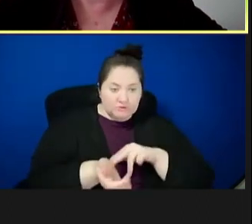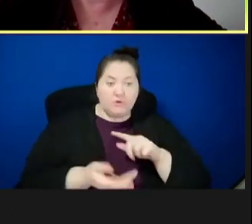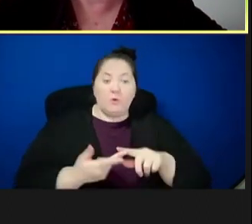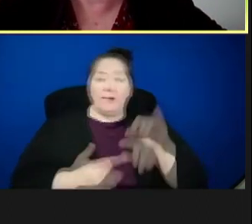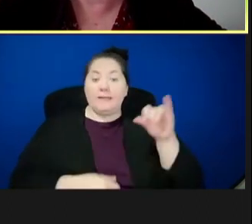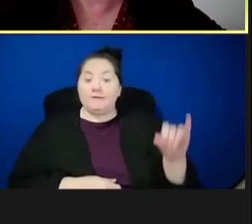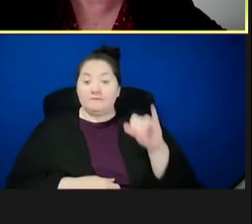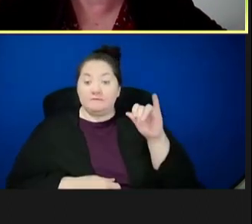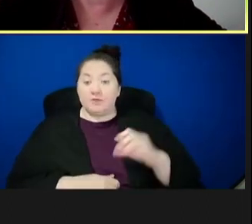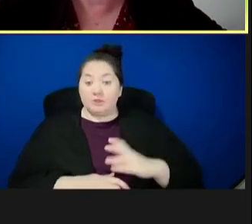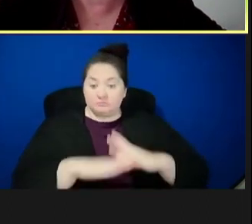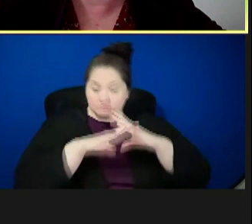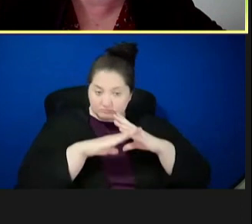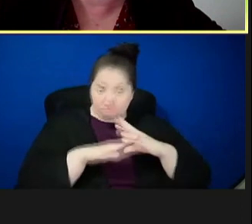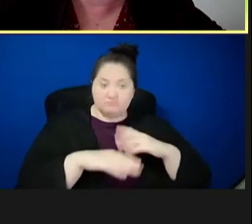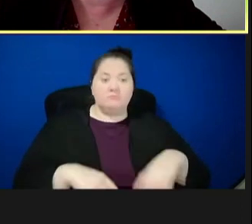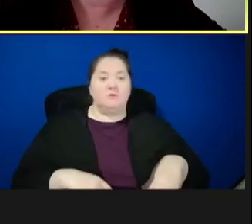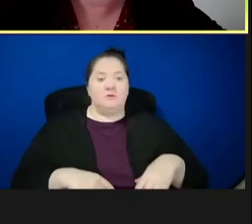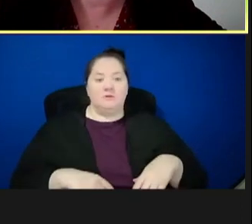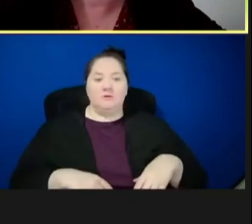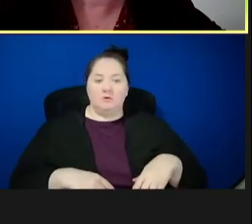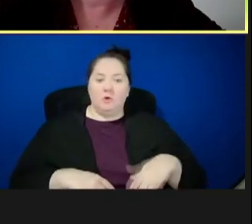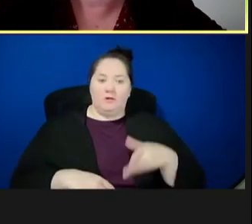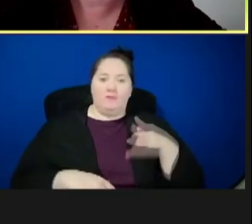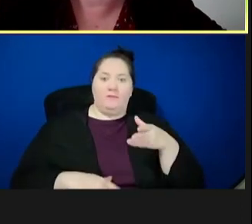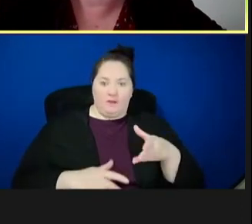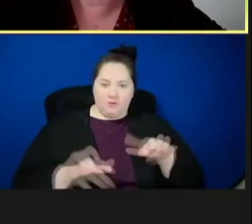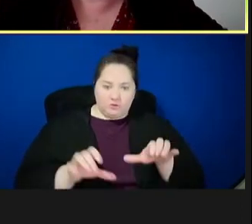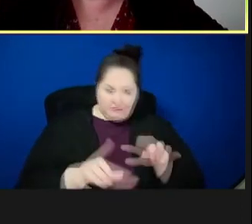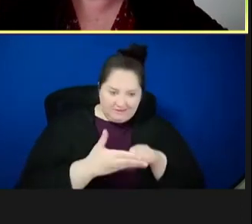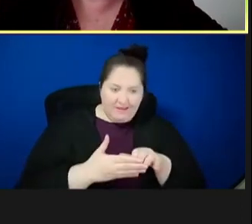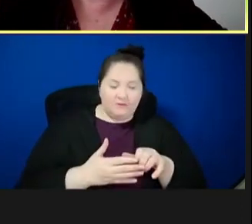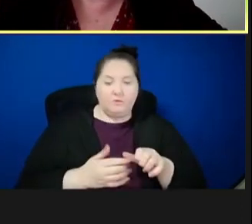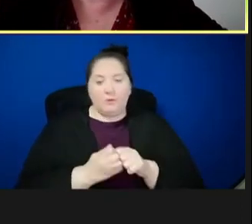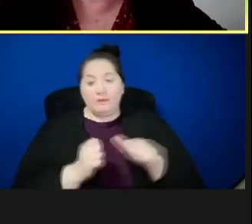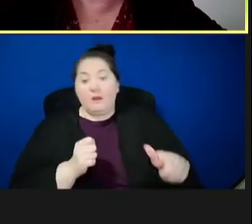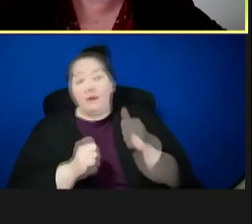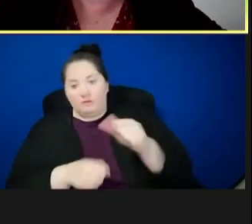executing amidst many other immediate job needs. The challenges that they're dealing